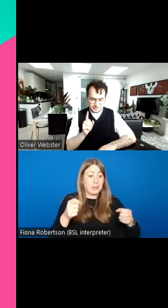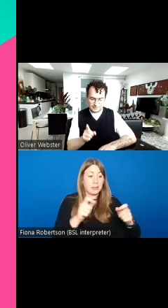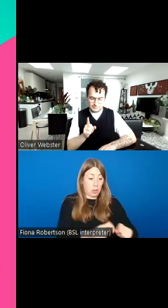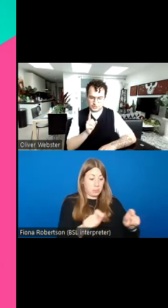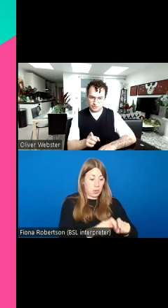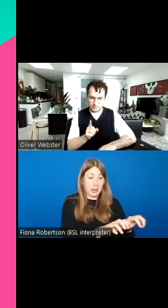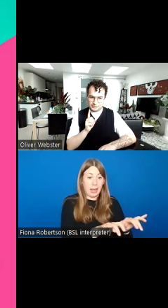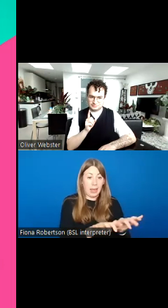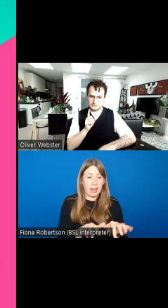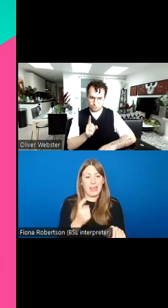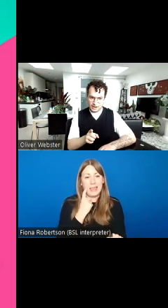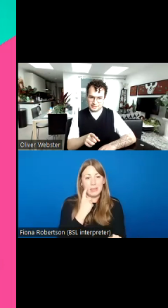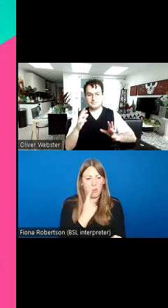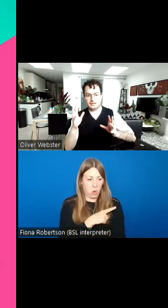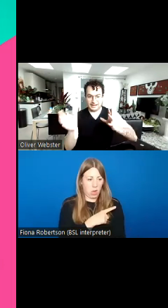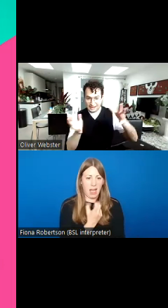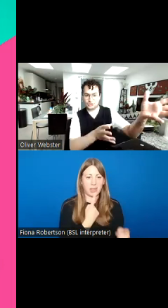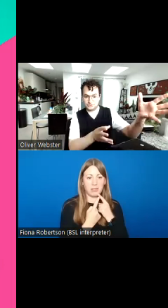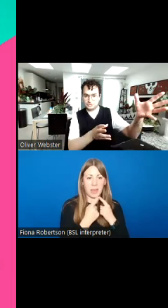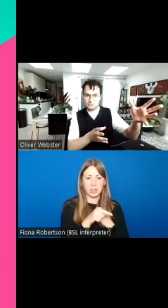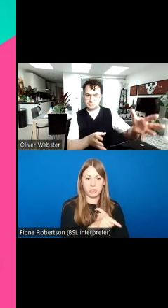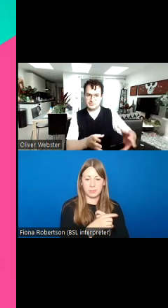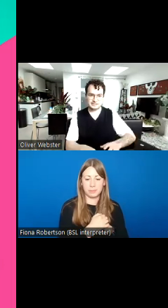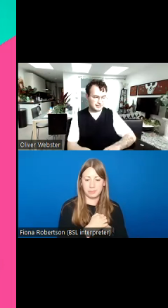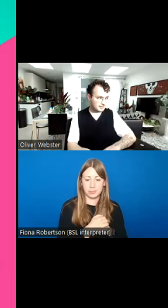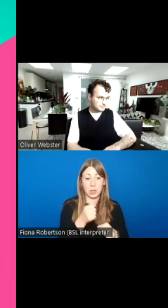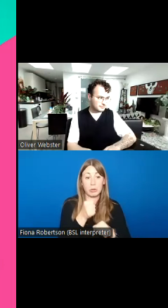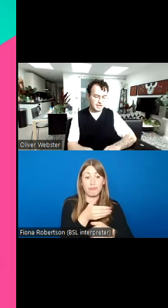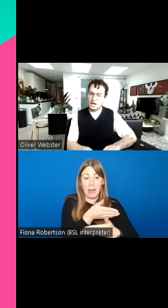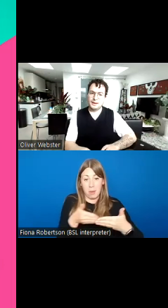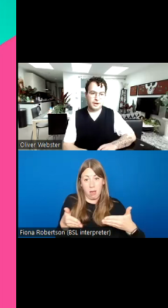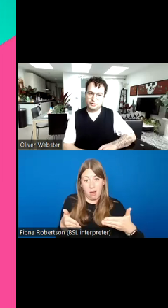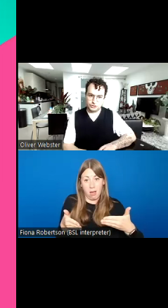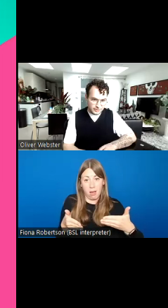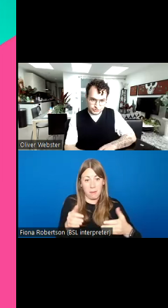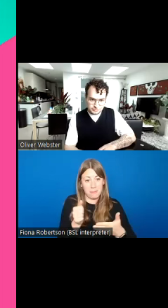Keep the grammar correct and accurate to what's being said. Punctuation.